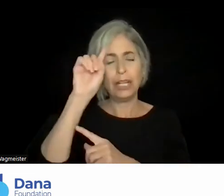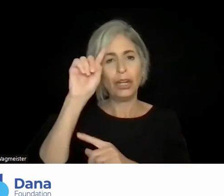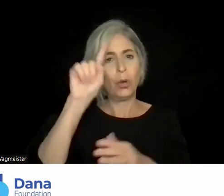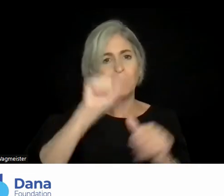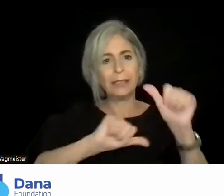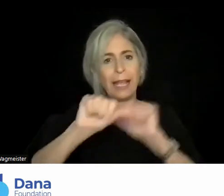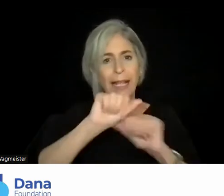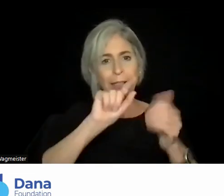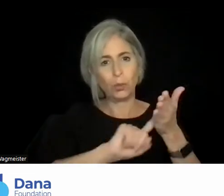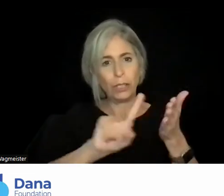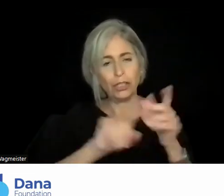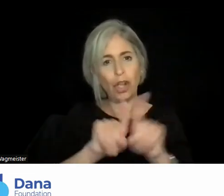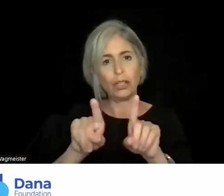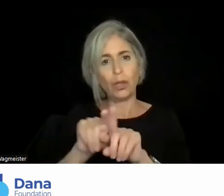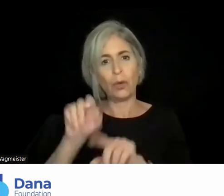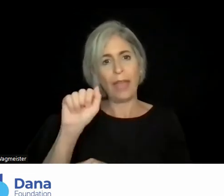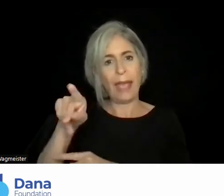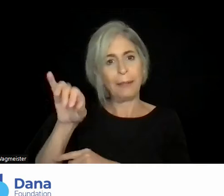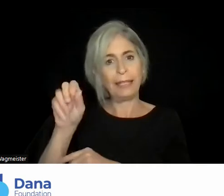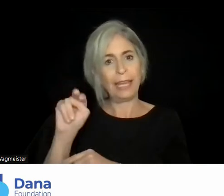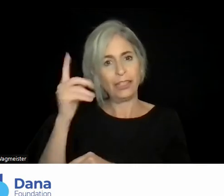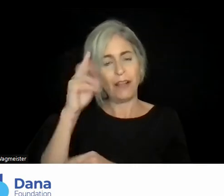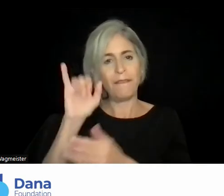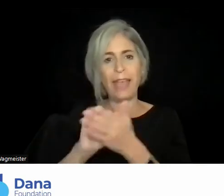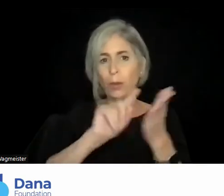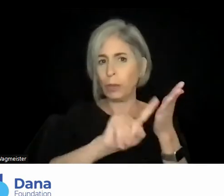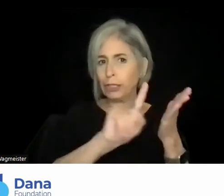on the societal -- on ethical, legal, societal implications of